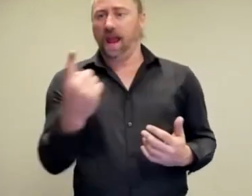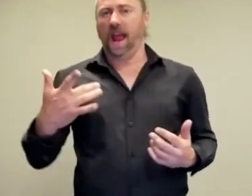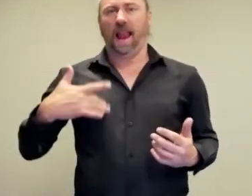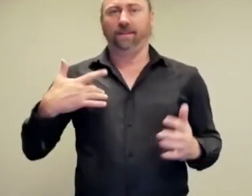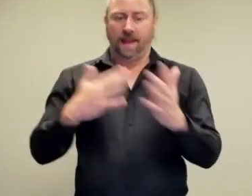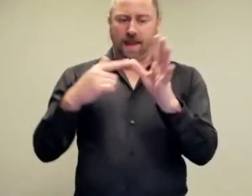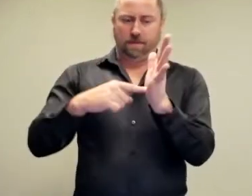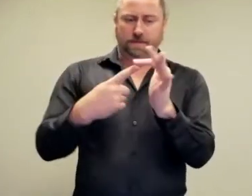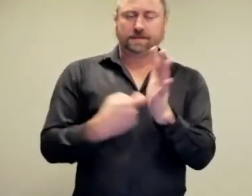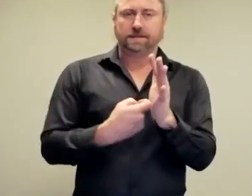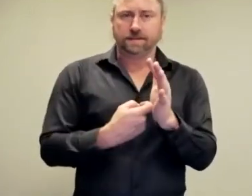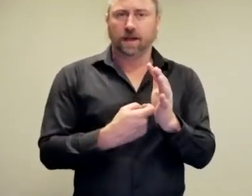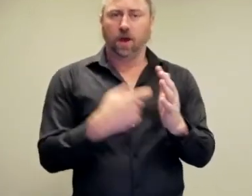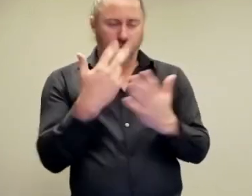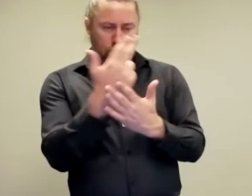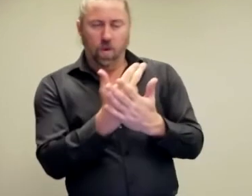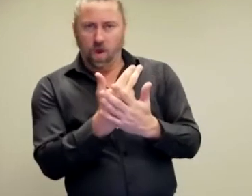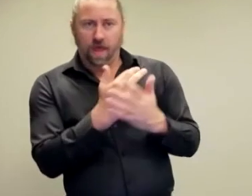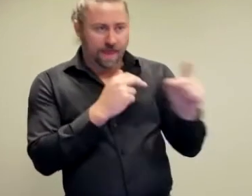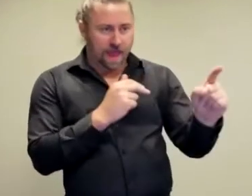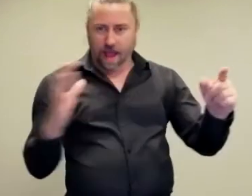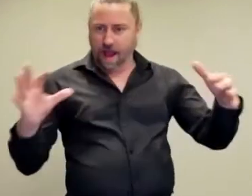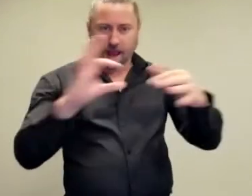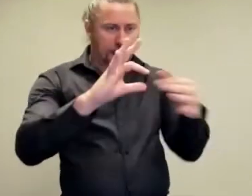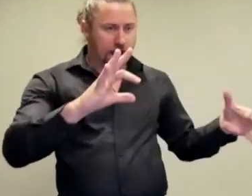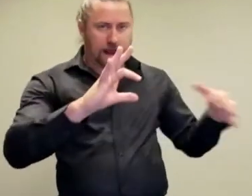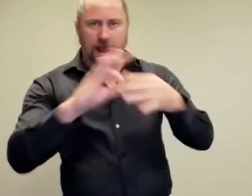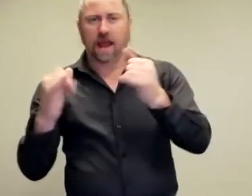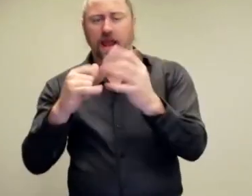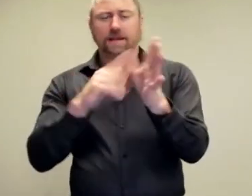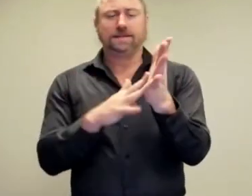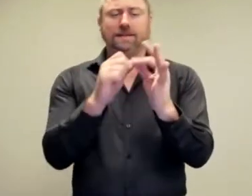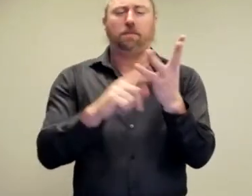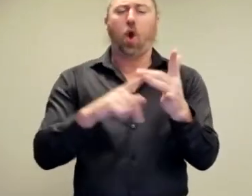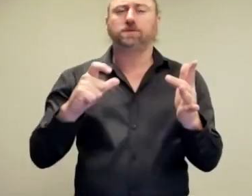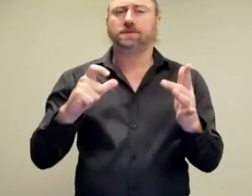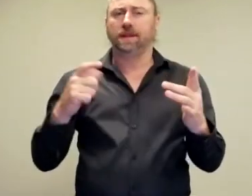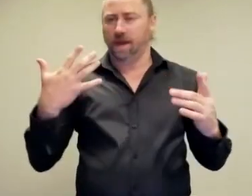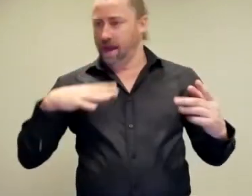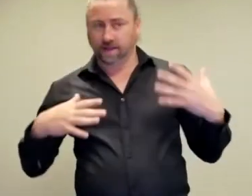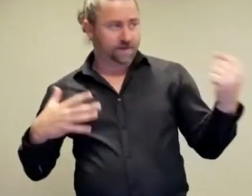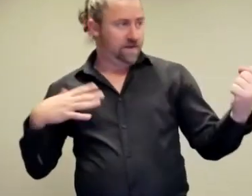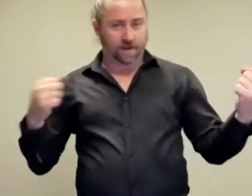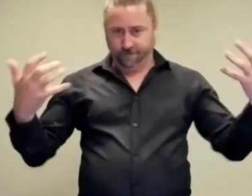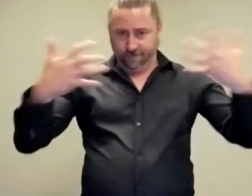work symbiotically shape one another. The overarching prompt of my artist studio reflects this.